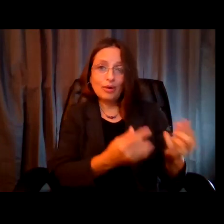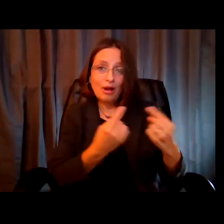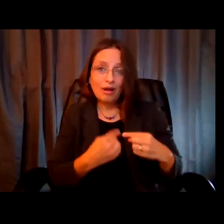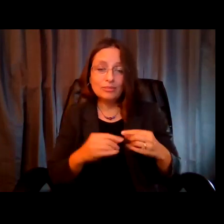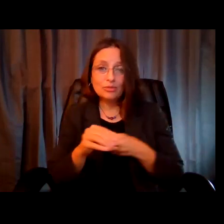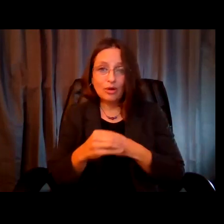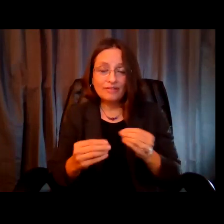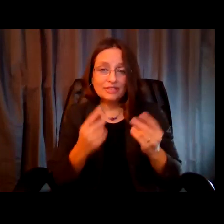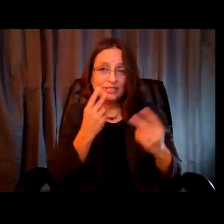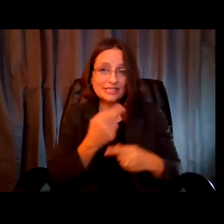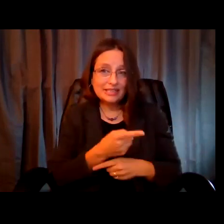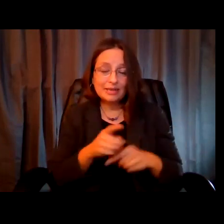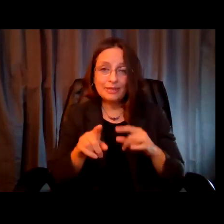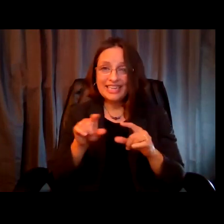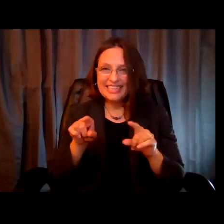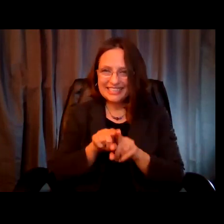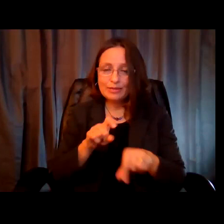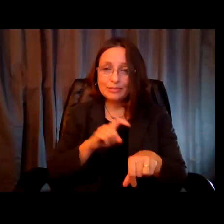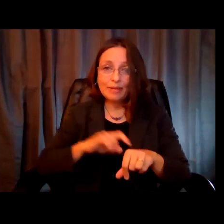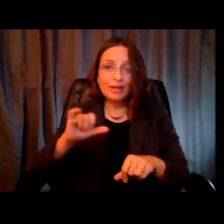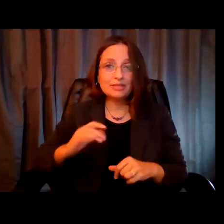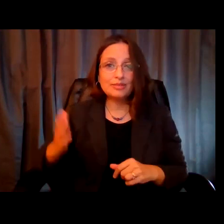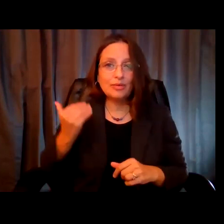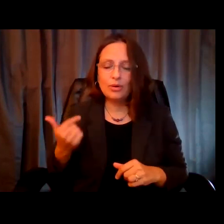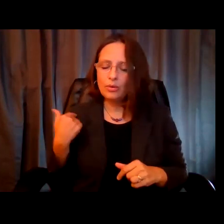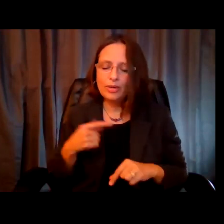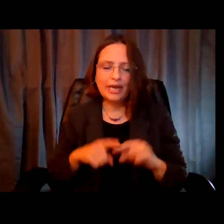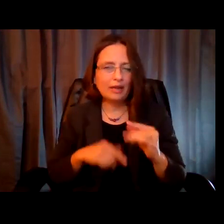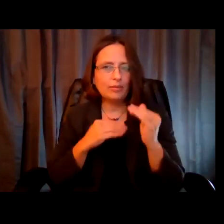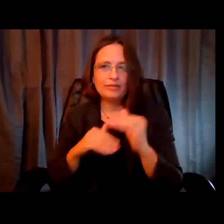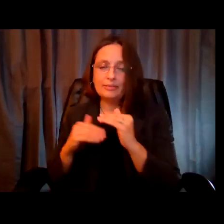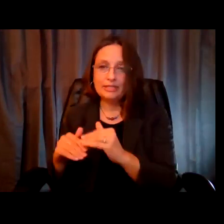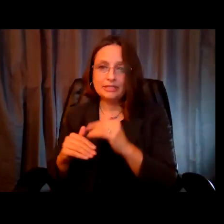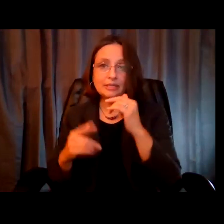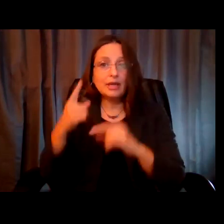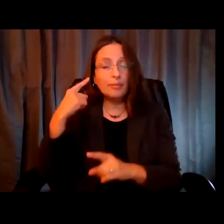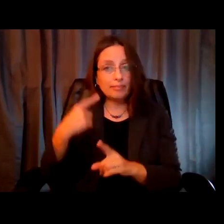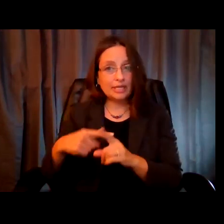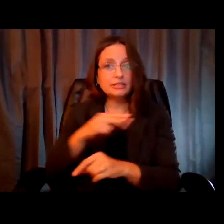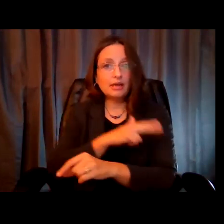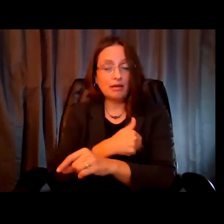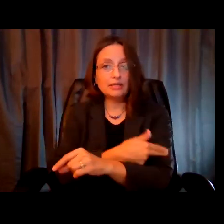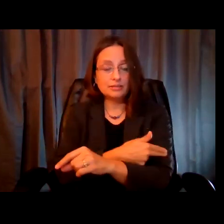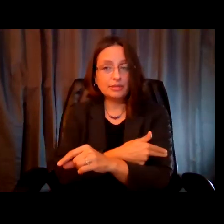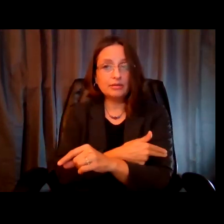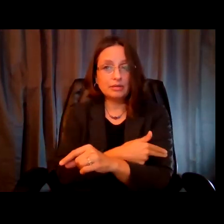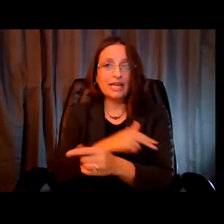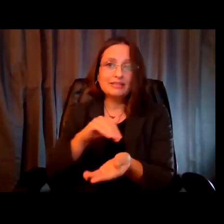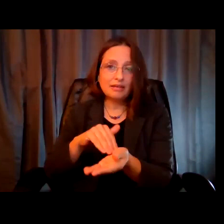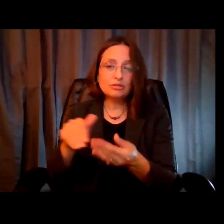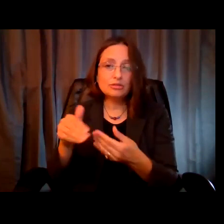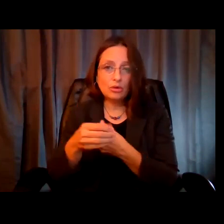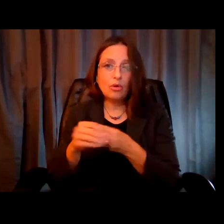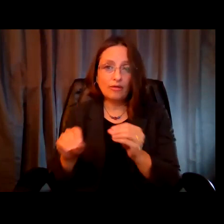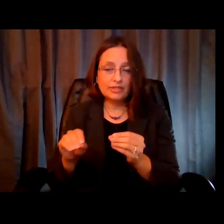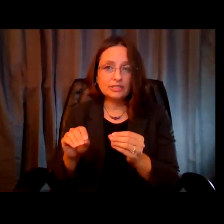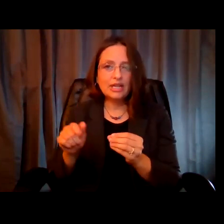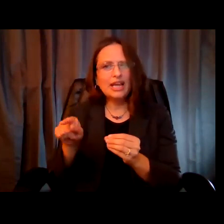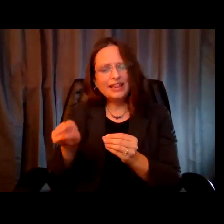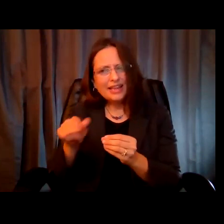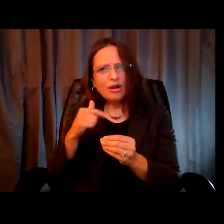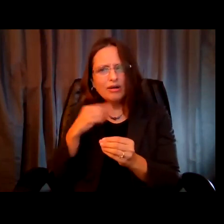there are frequent group check ins with the doctor. Next, I will talk about finding an ally,